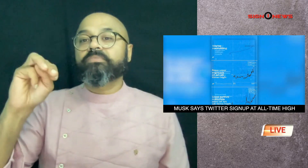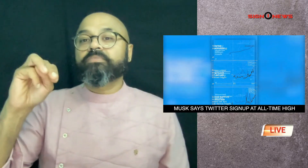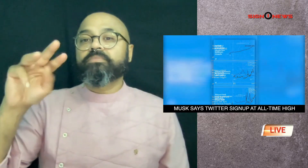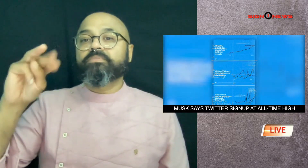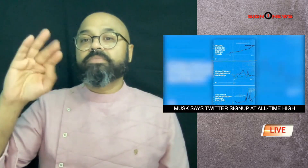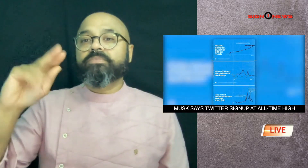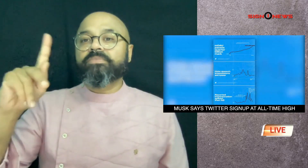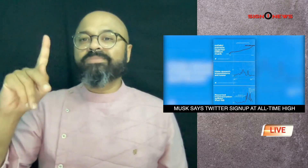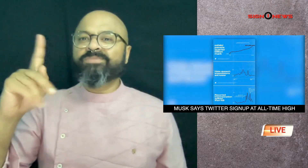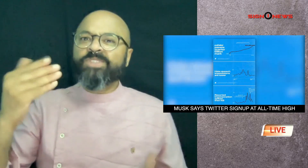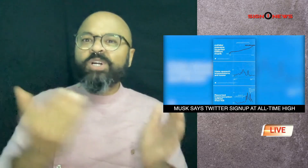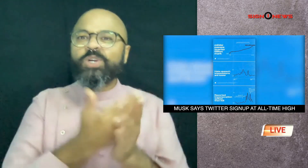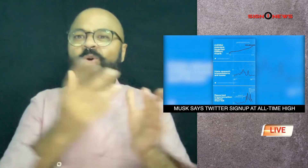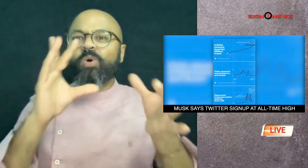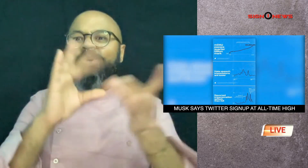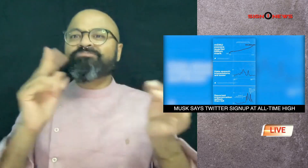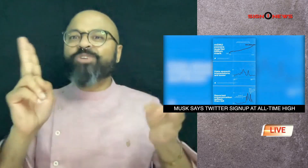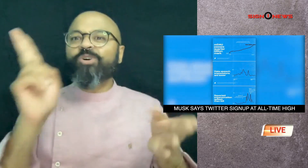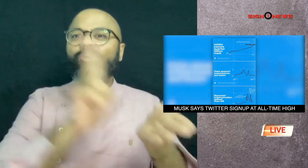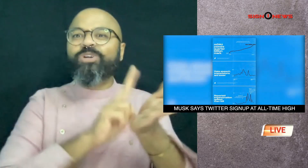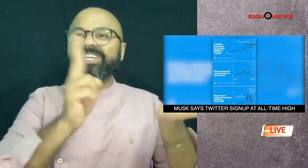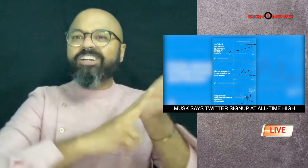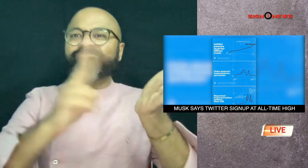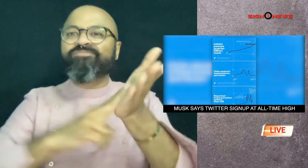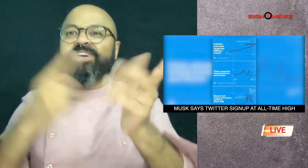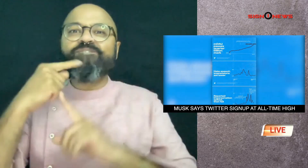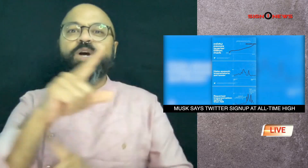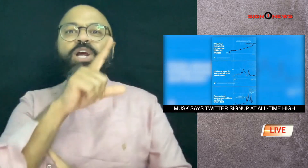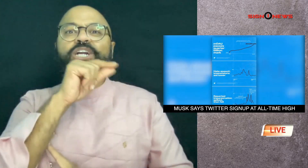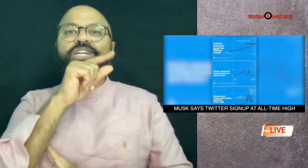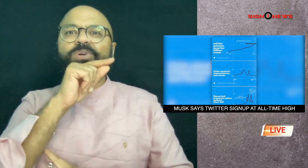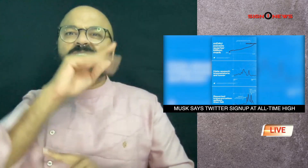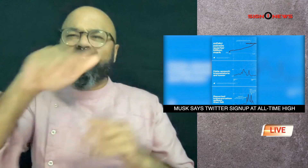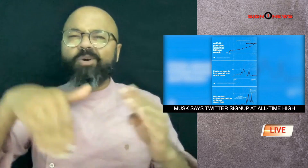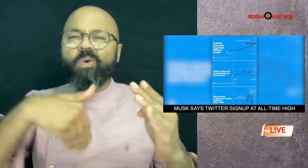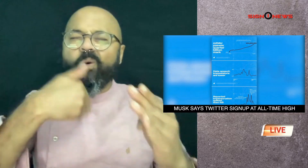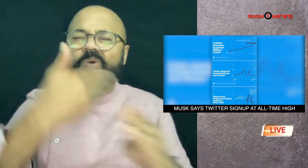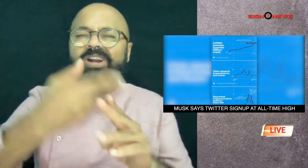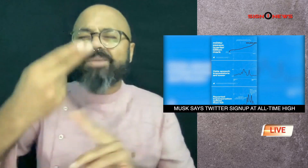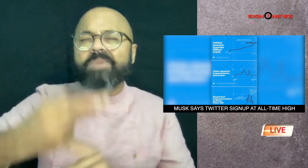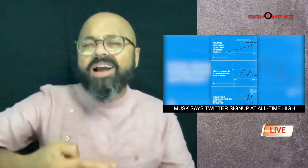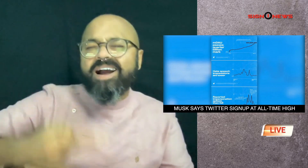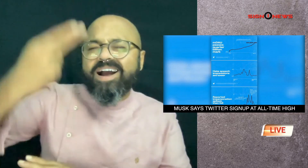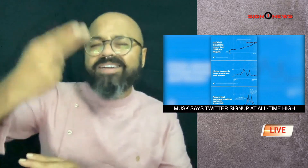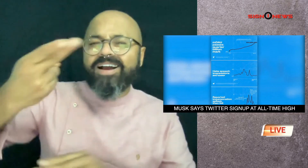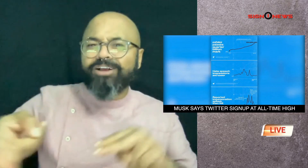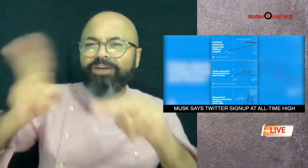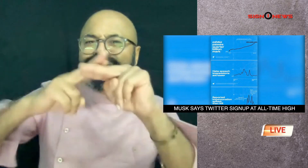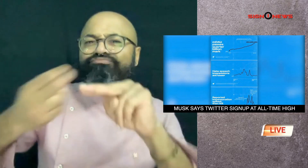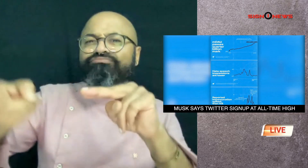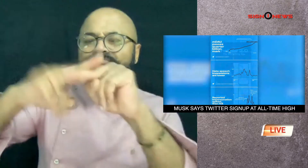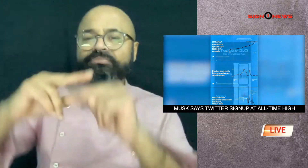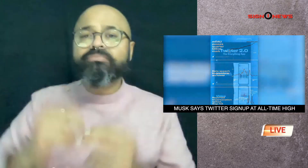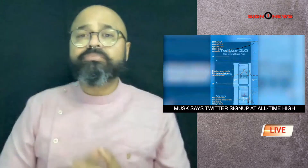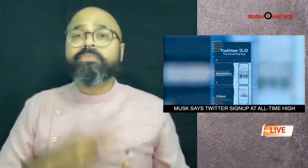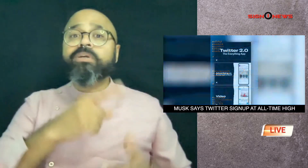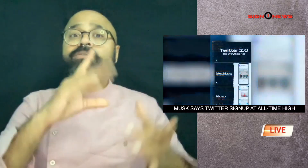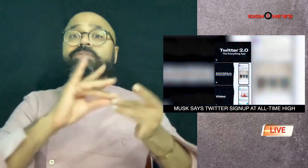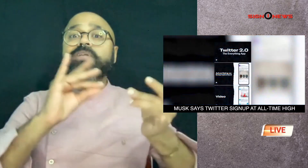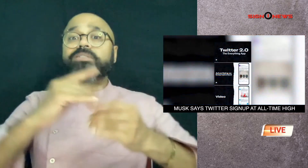according to Twitter CEO Elon Musk new user sign-ups for Twitter are at an all-time high